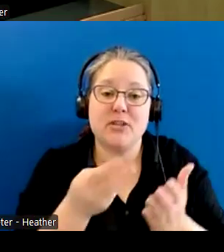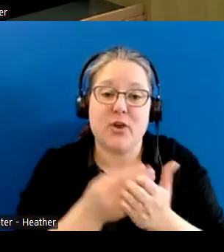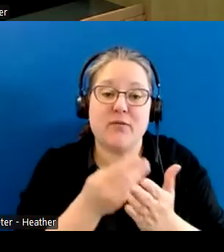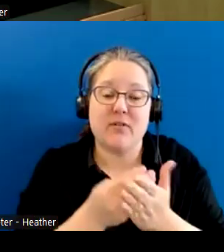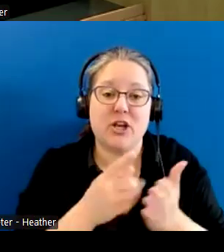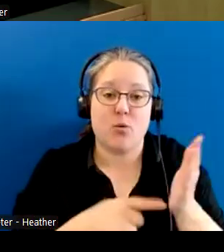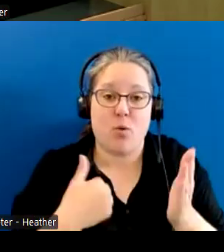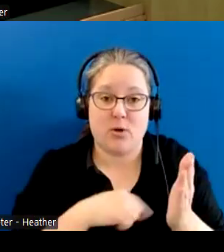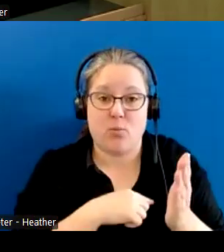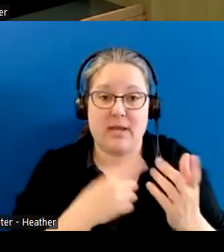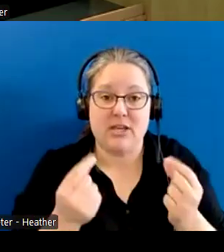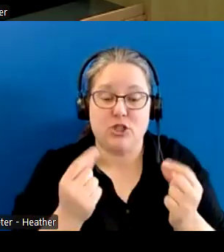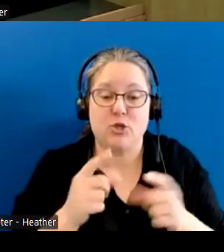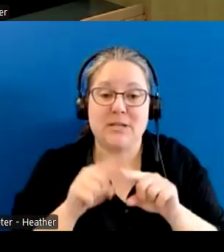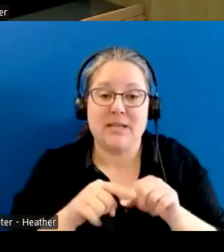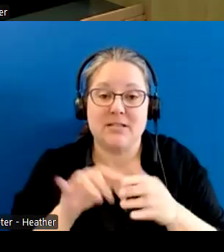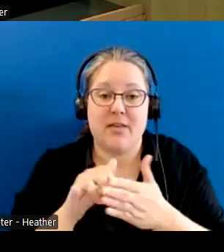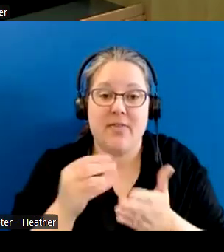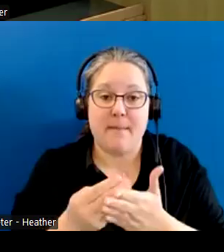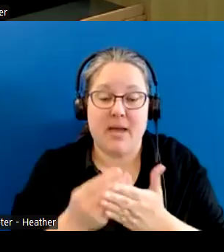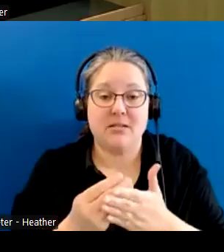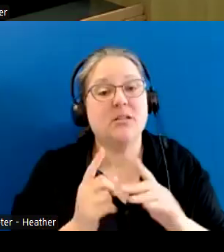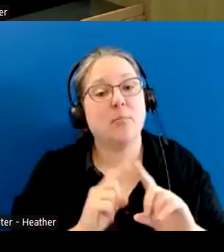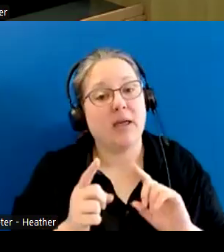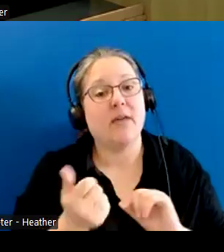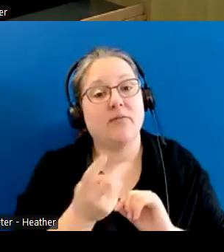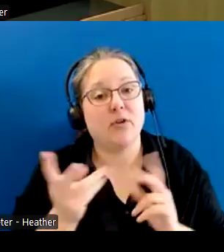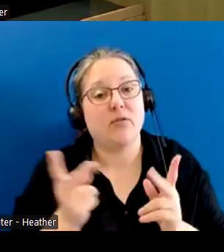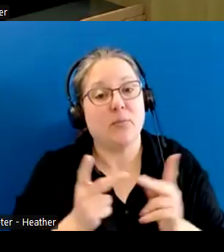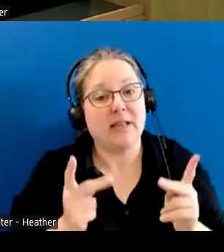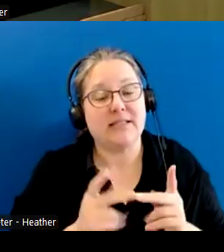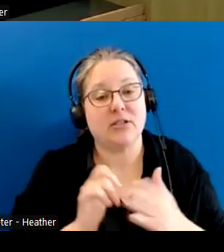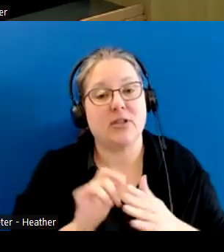um so much of what we do depends on funding. But there have been instances where state partnerships